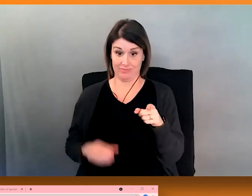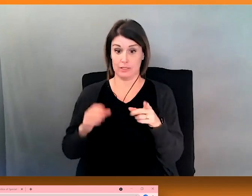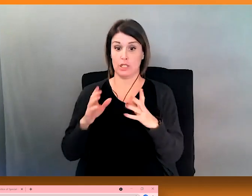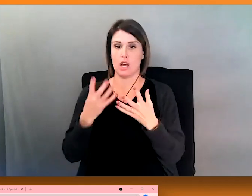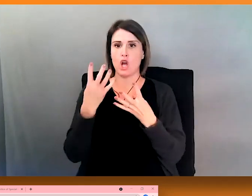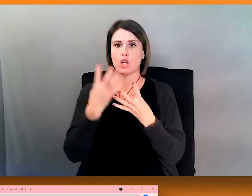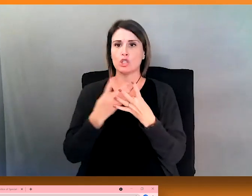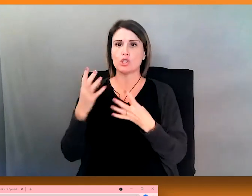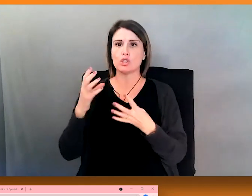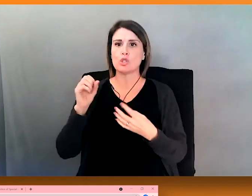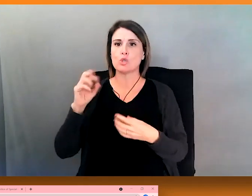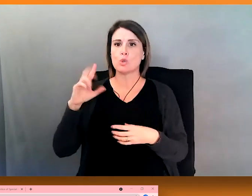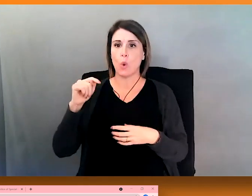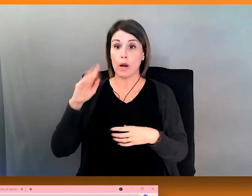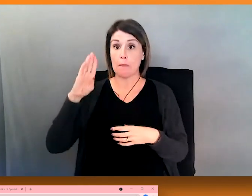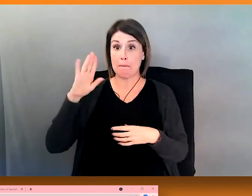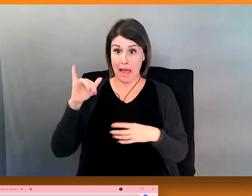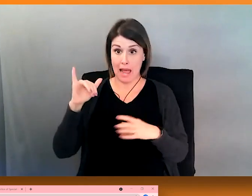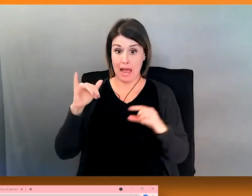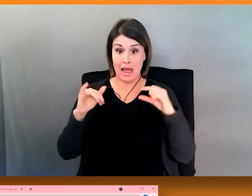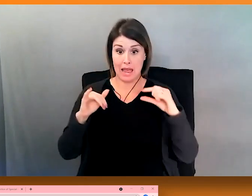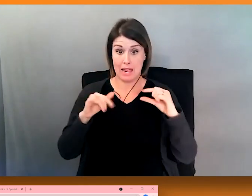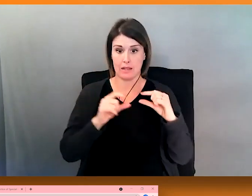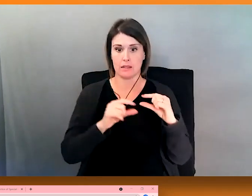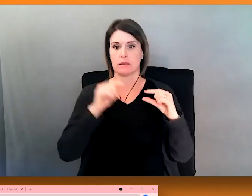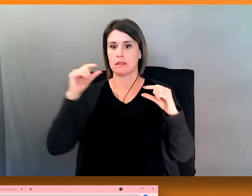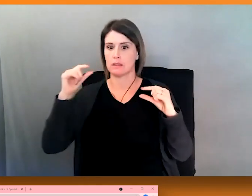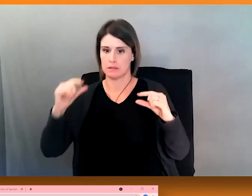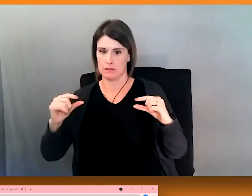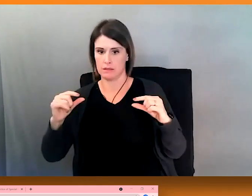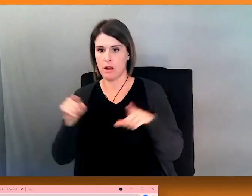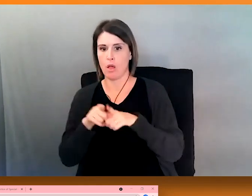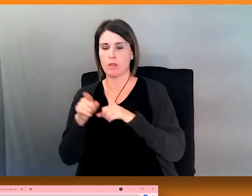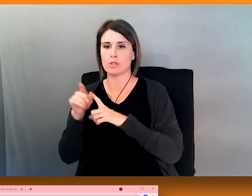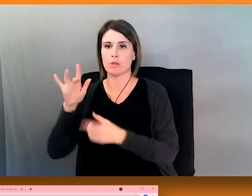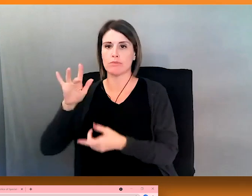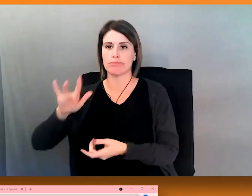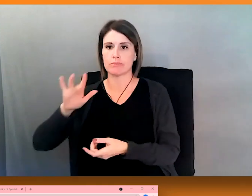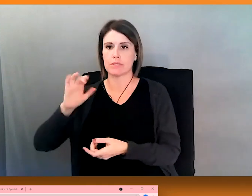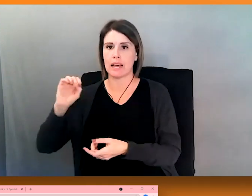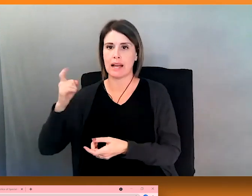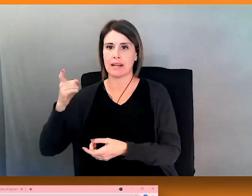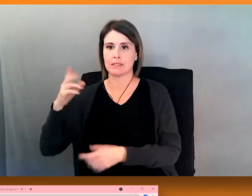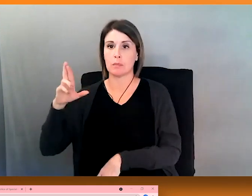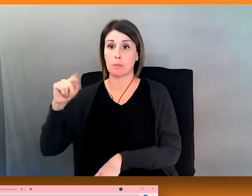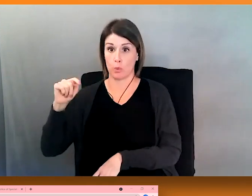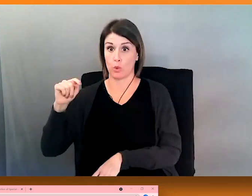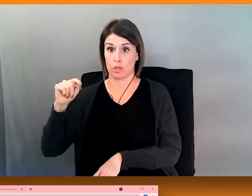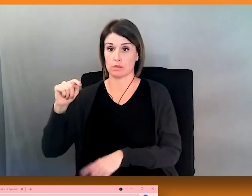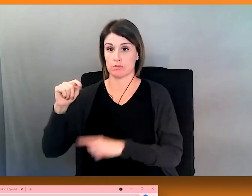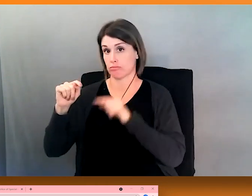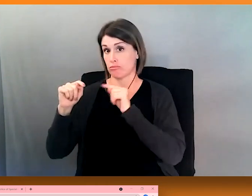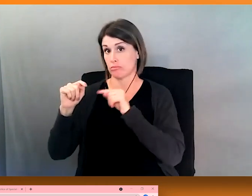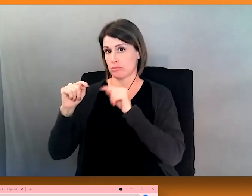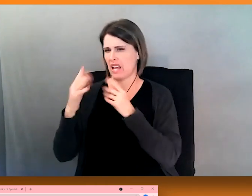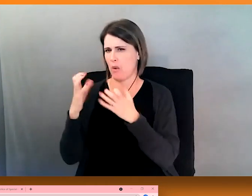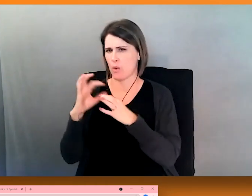Here's my mouse-- where right next to the Sort By, there's also an Export button that I want to talk about.